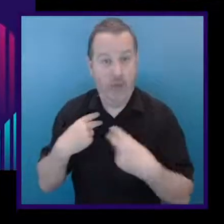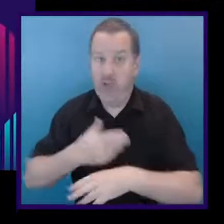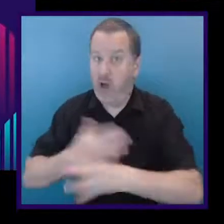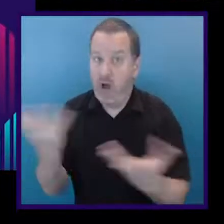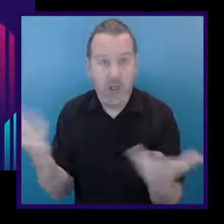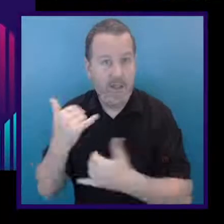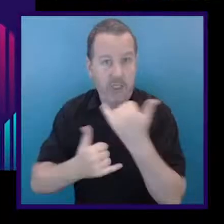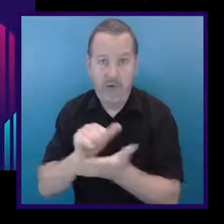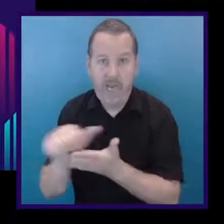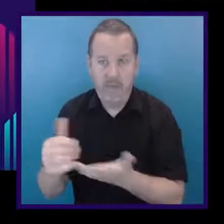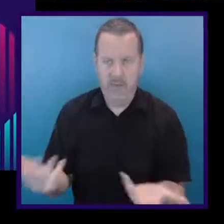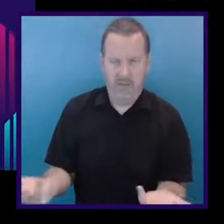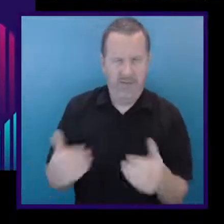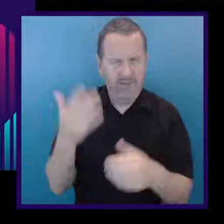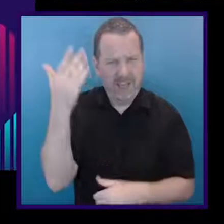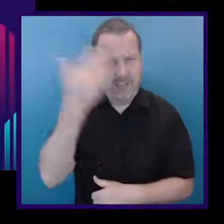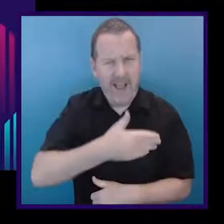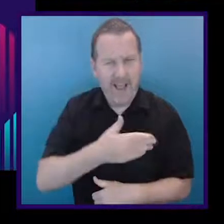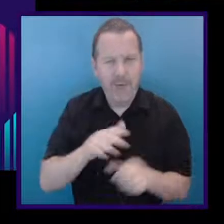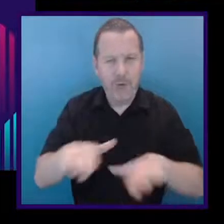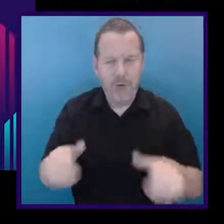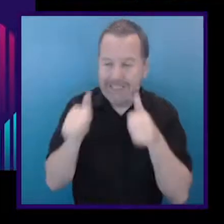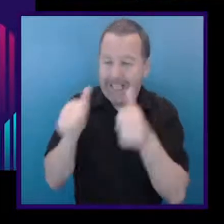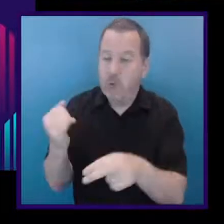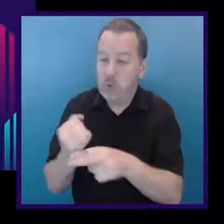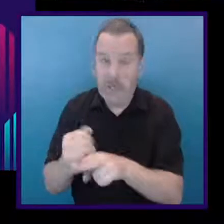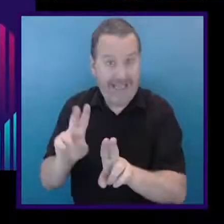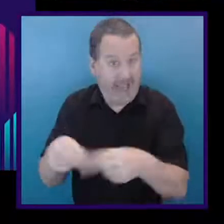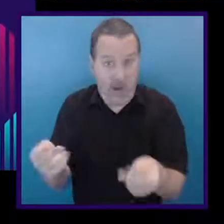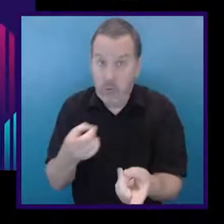attending schools where they cannot do a GCSE in a modern language.